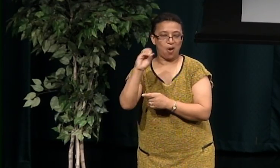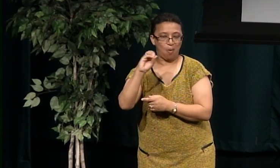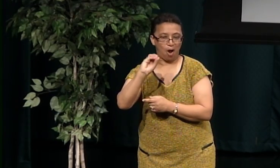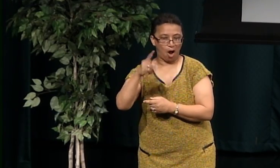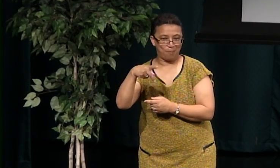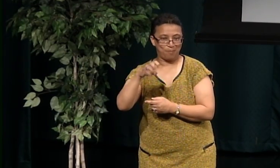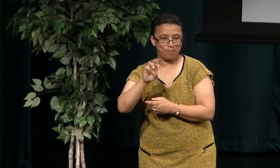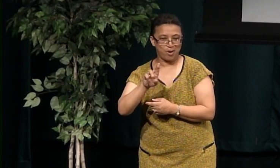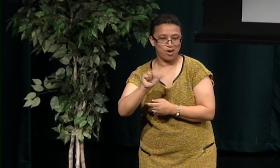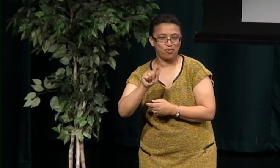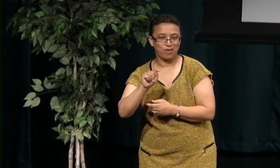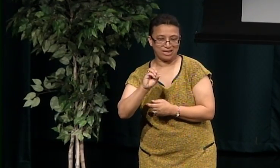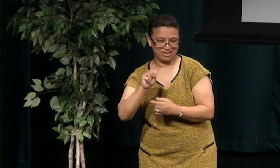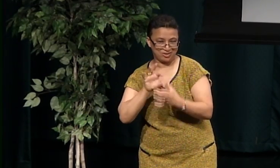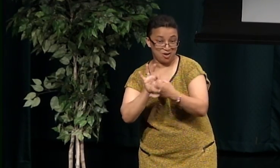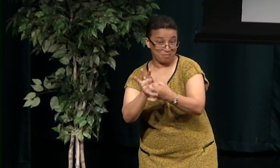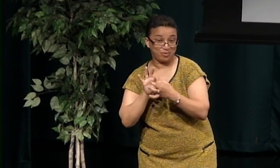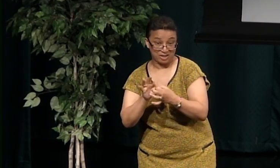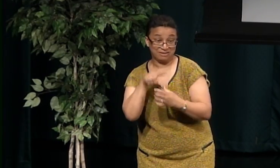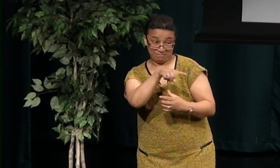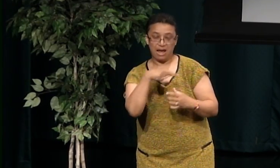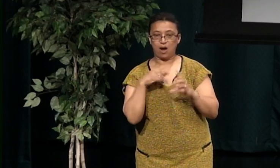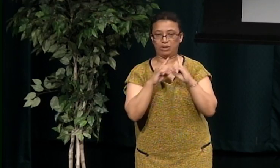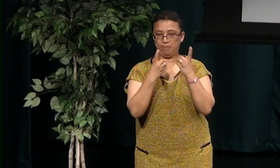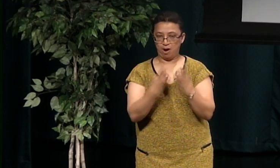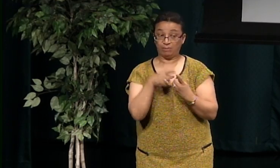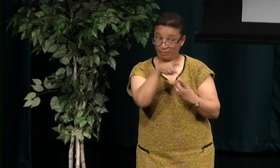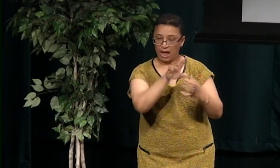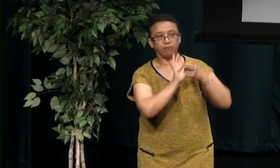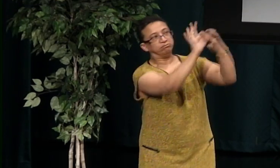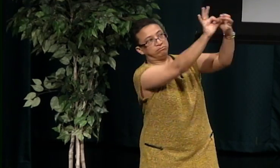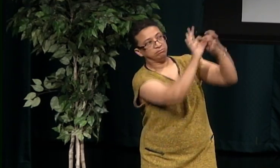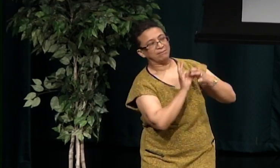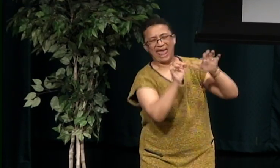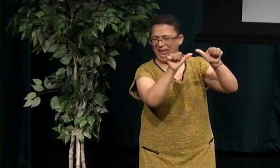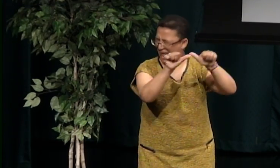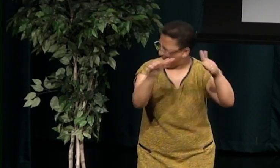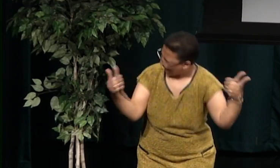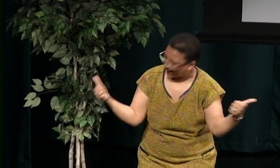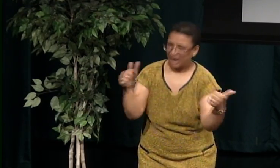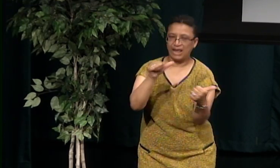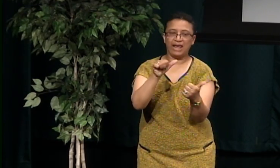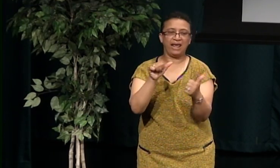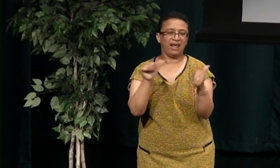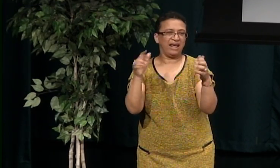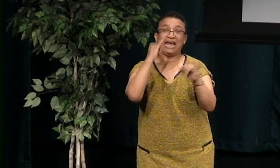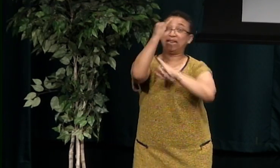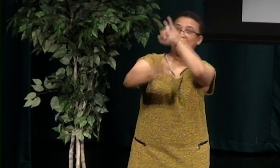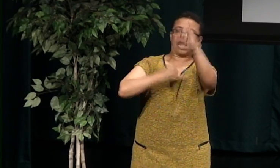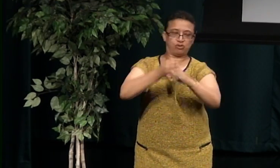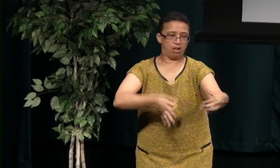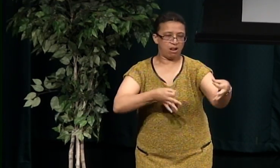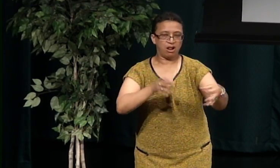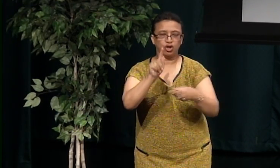and Cooperation. We work very closely with them any time